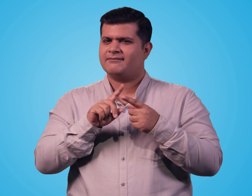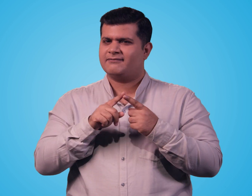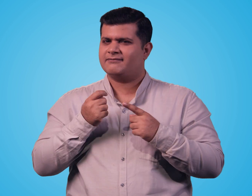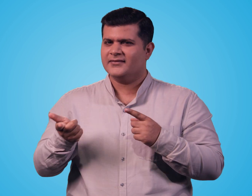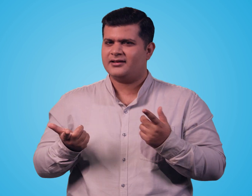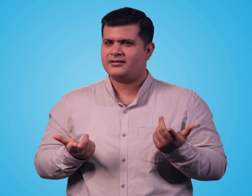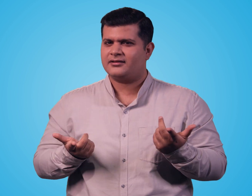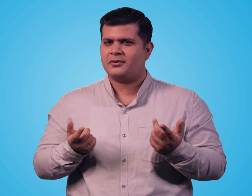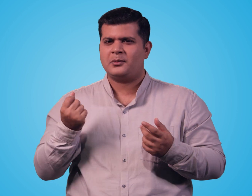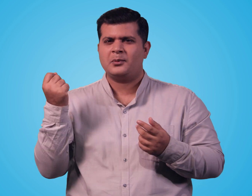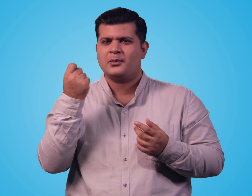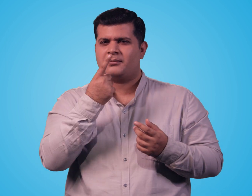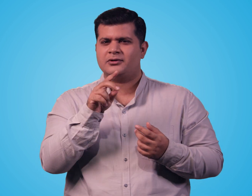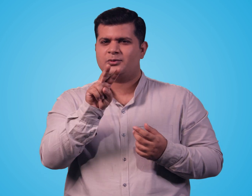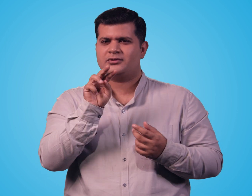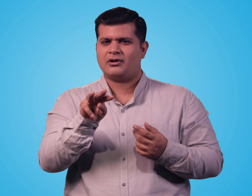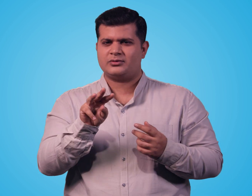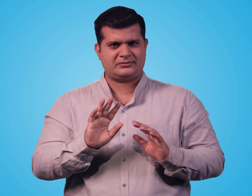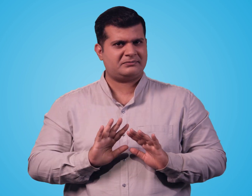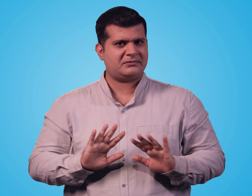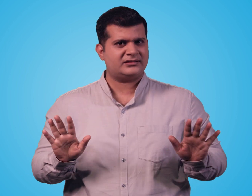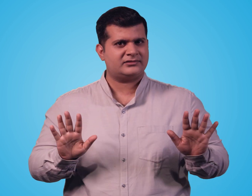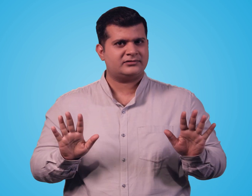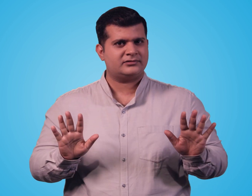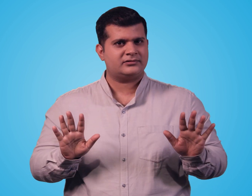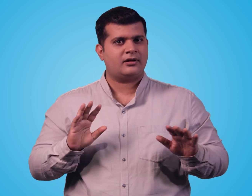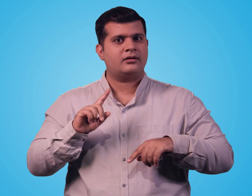The fees is just Rs 2,000 per month.